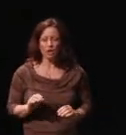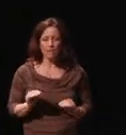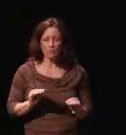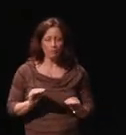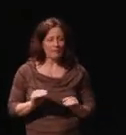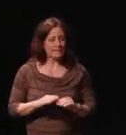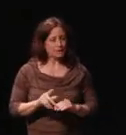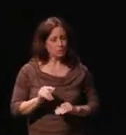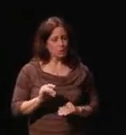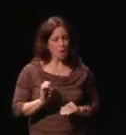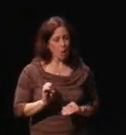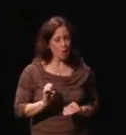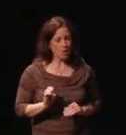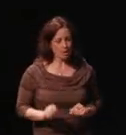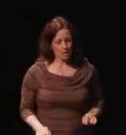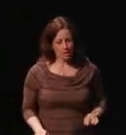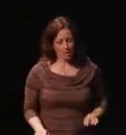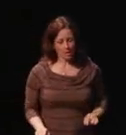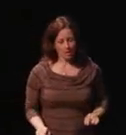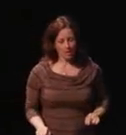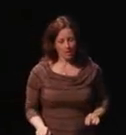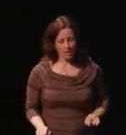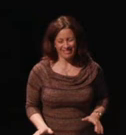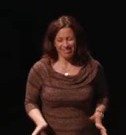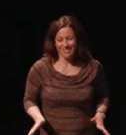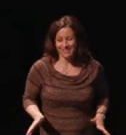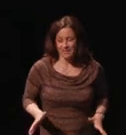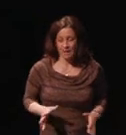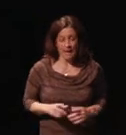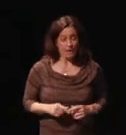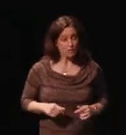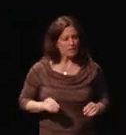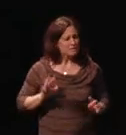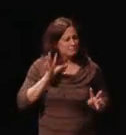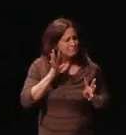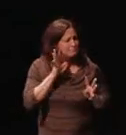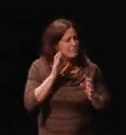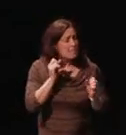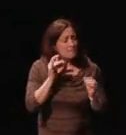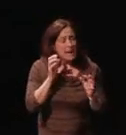and it enabled her to type, compose some amazing poetry,